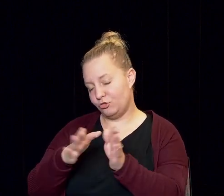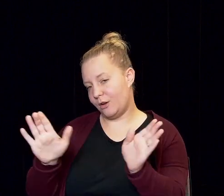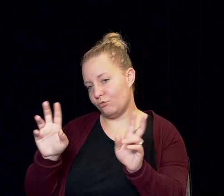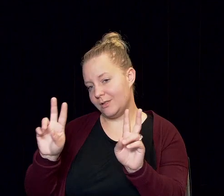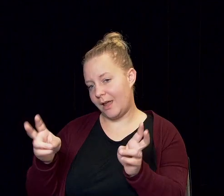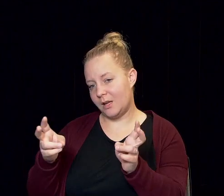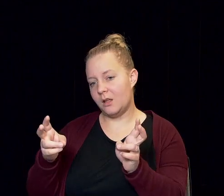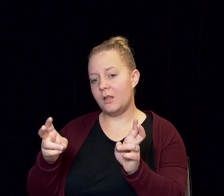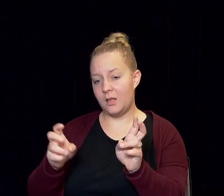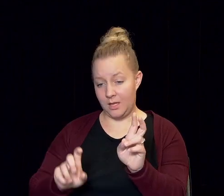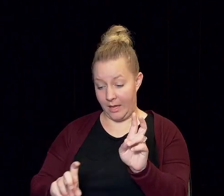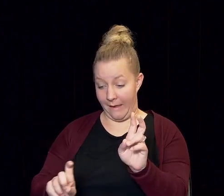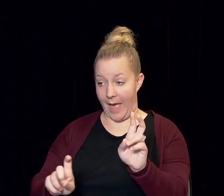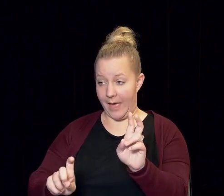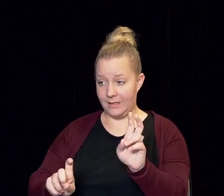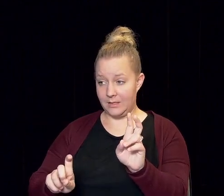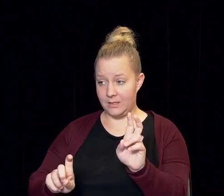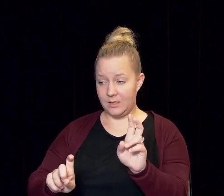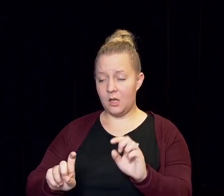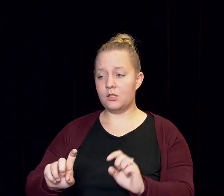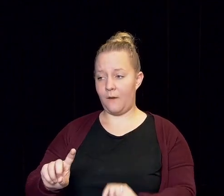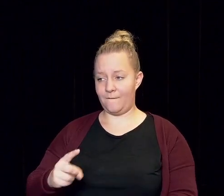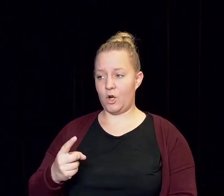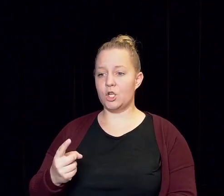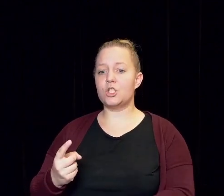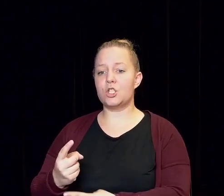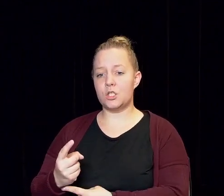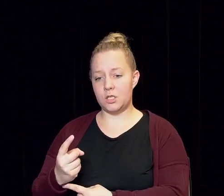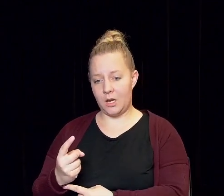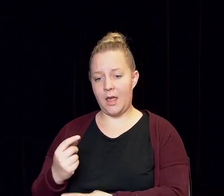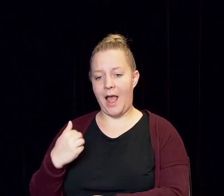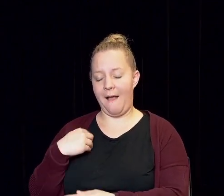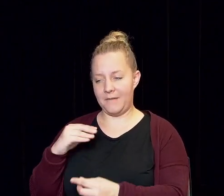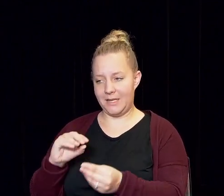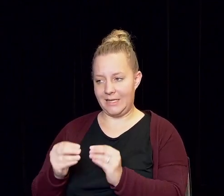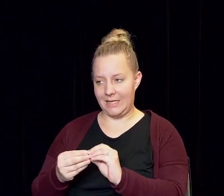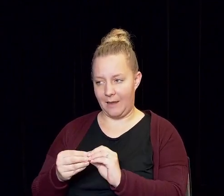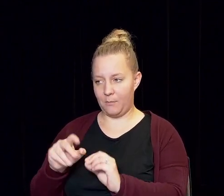And the x is what always comes first. So, we have our number of touchdowns